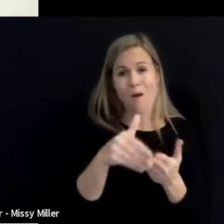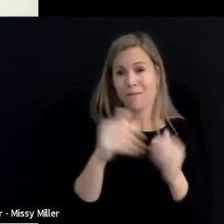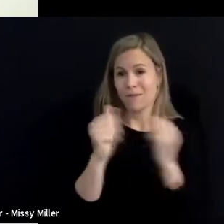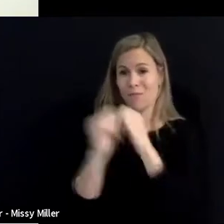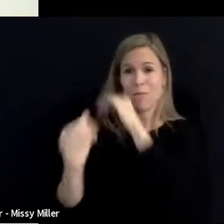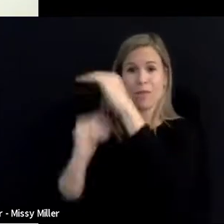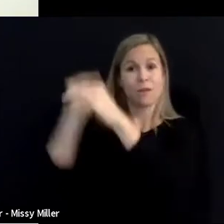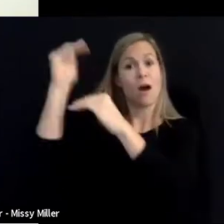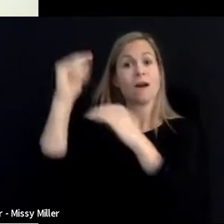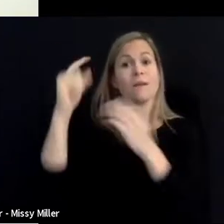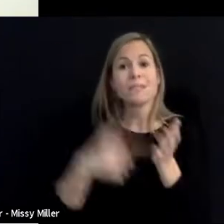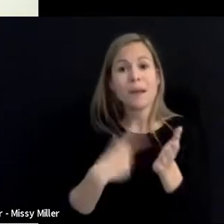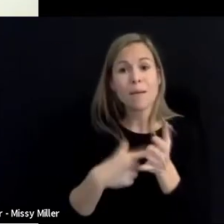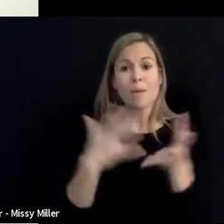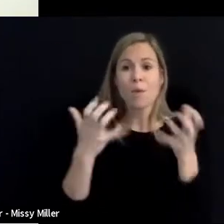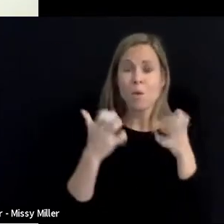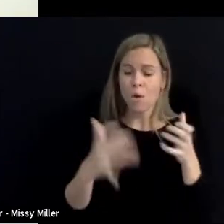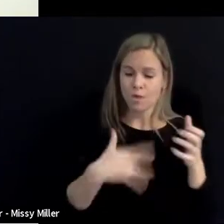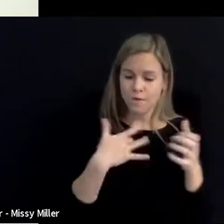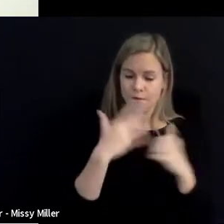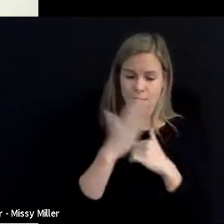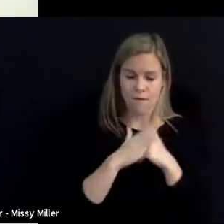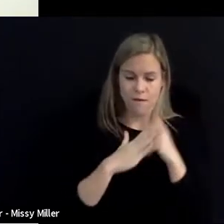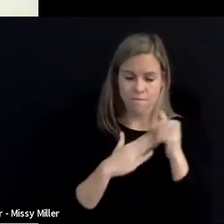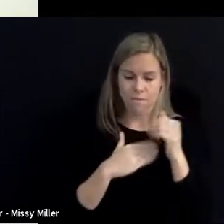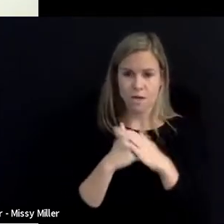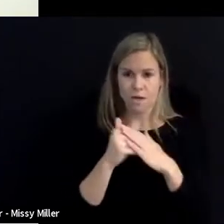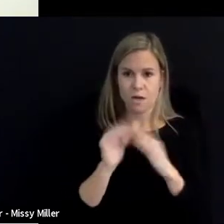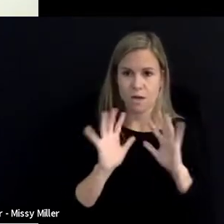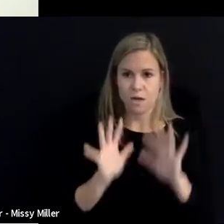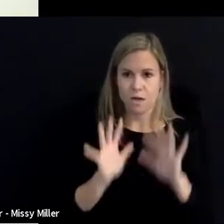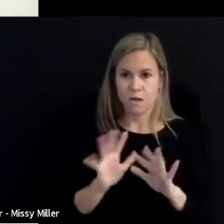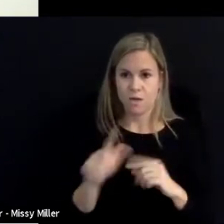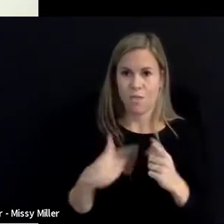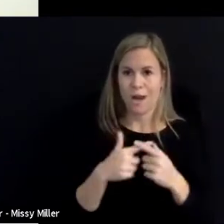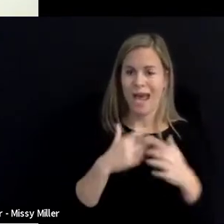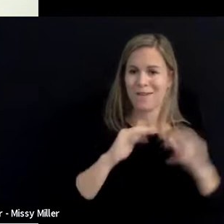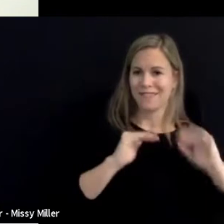we want to feel the comfort of the way it was when we were children.